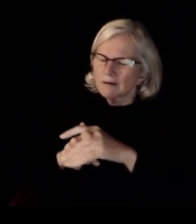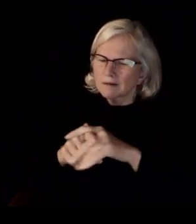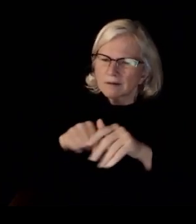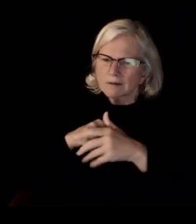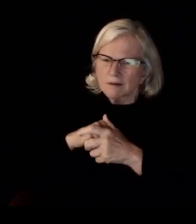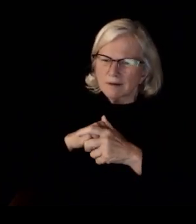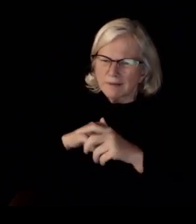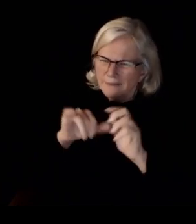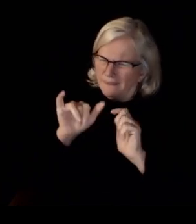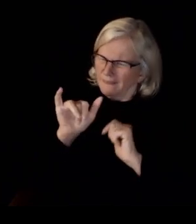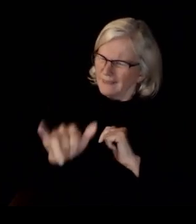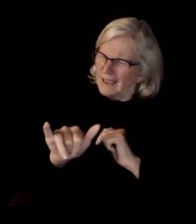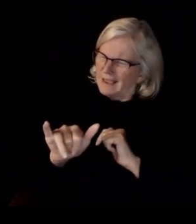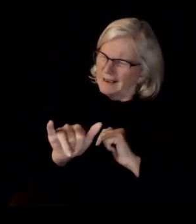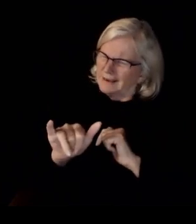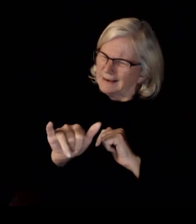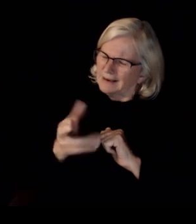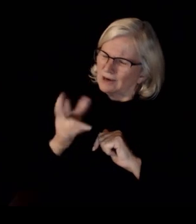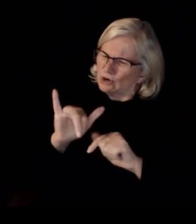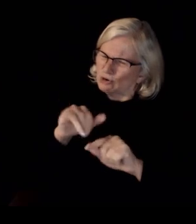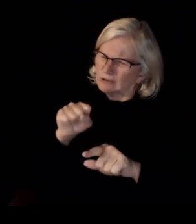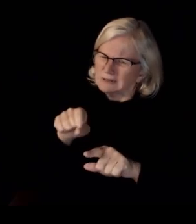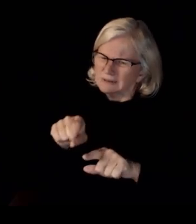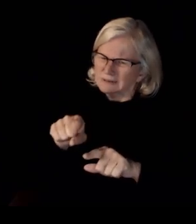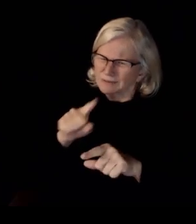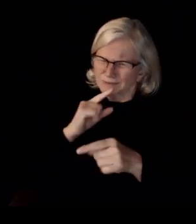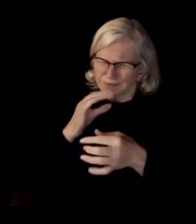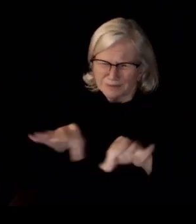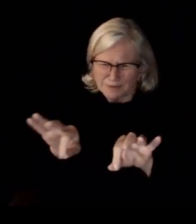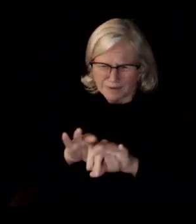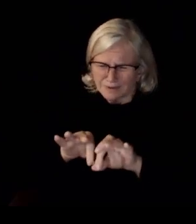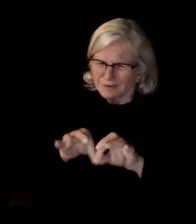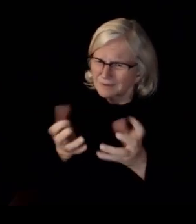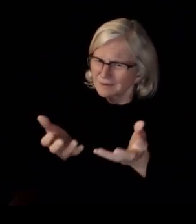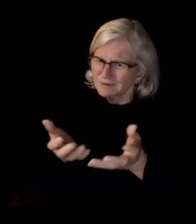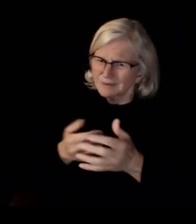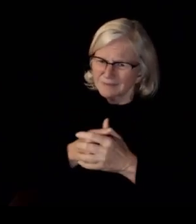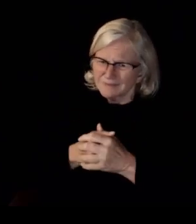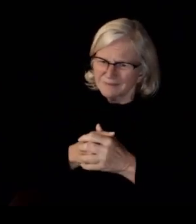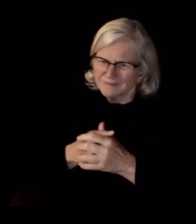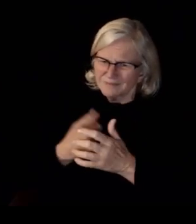again today the importance of understanding not just our personal risk but our role in